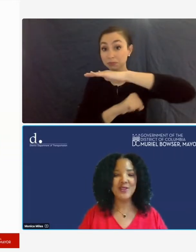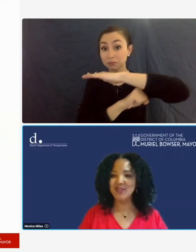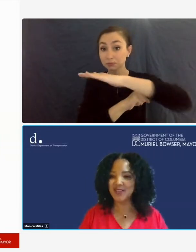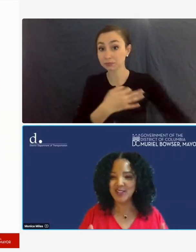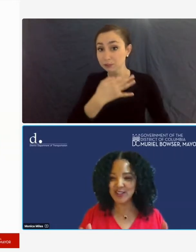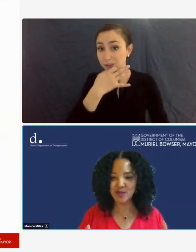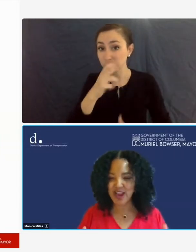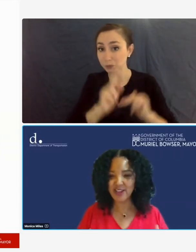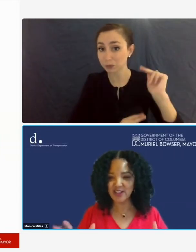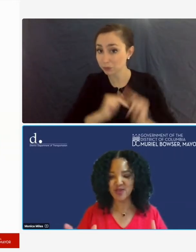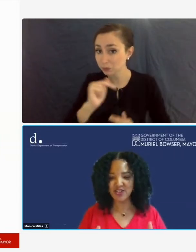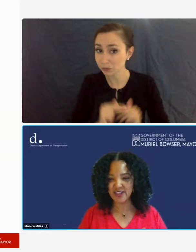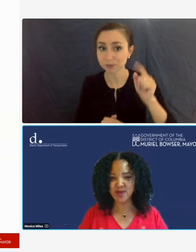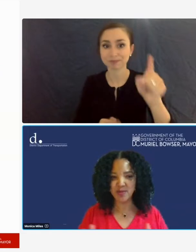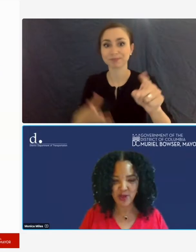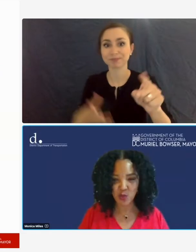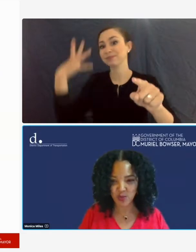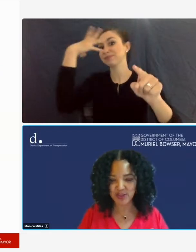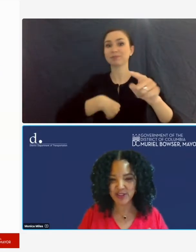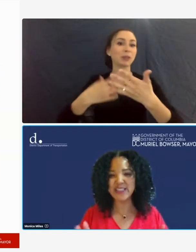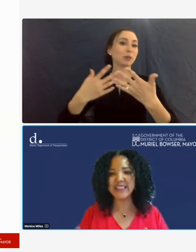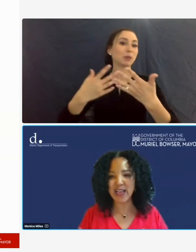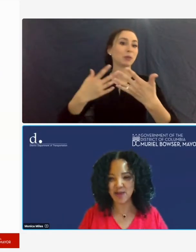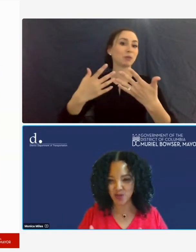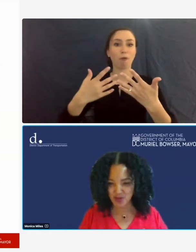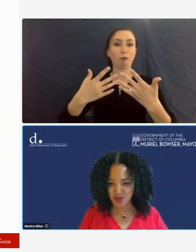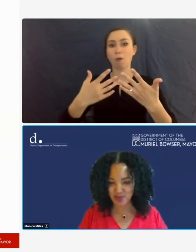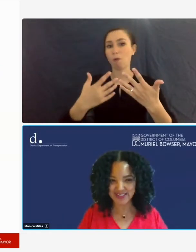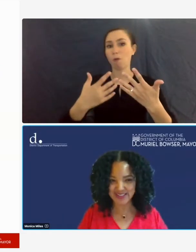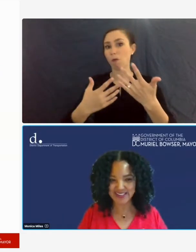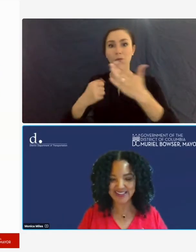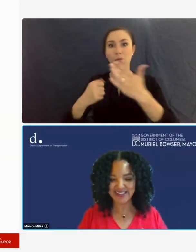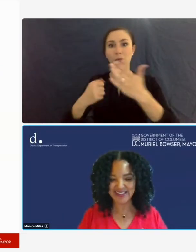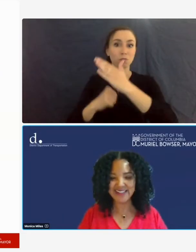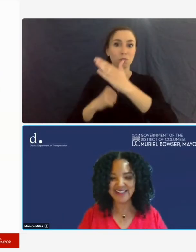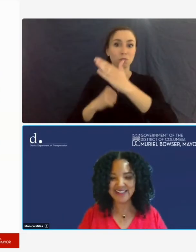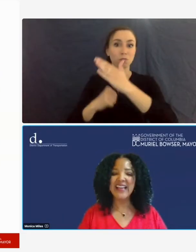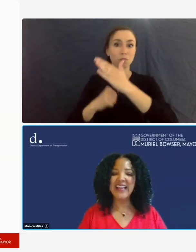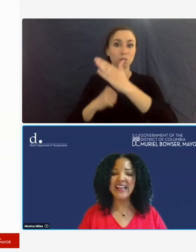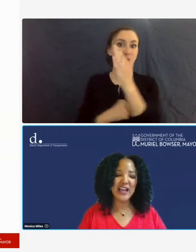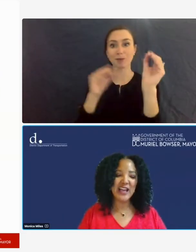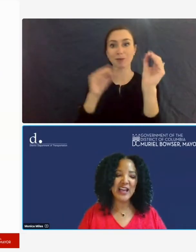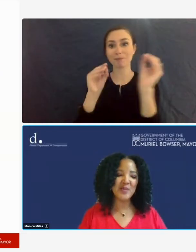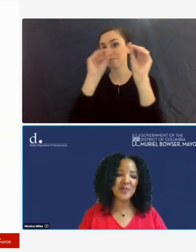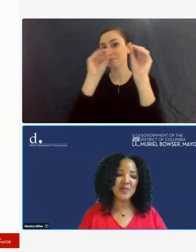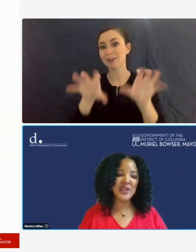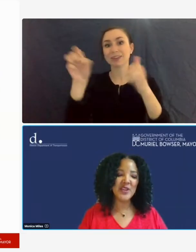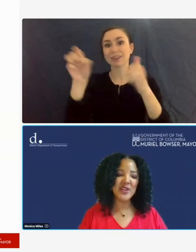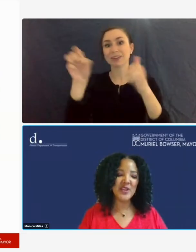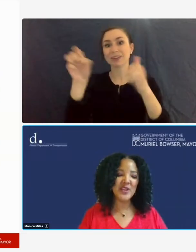this is a miraculous bridge that can be built by one part designed by one person um he makes 93 600